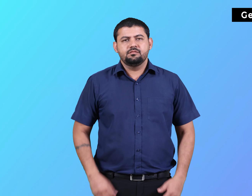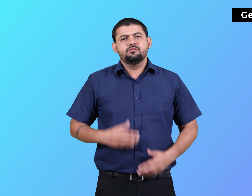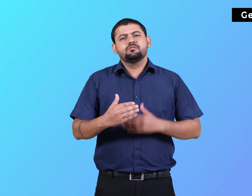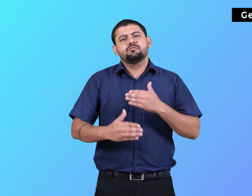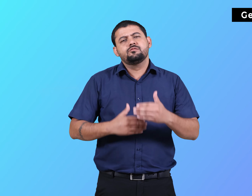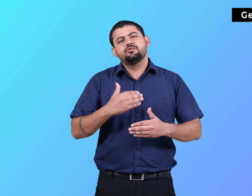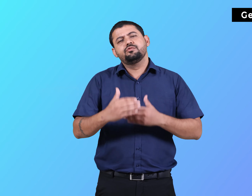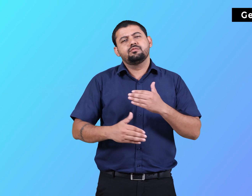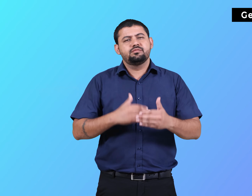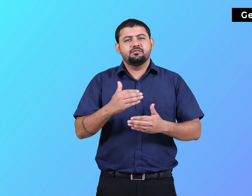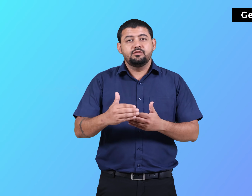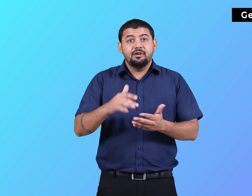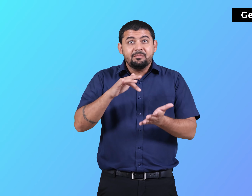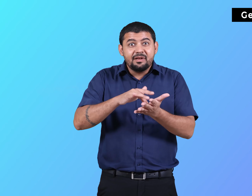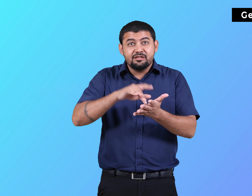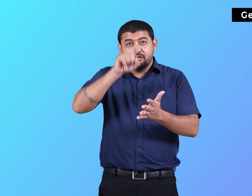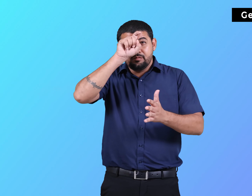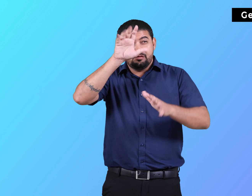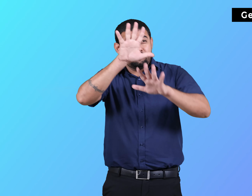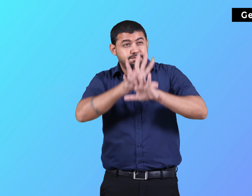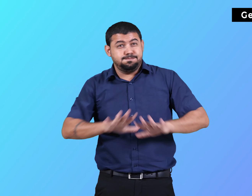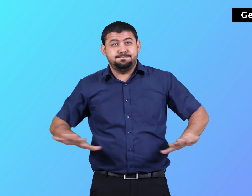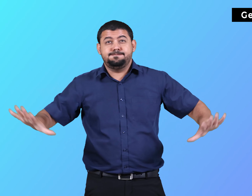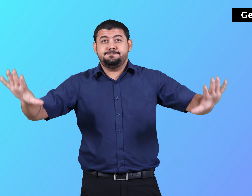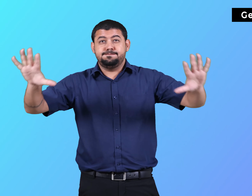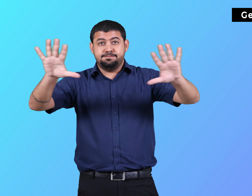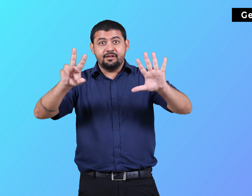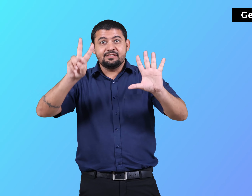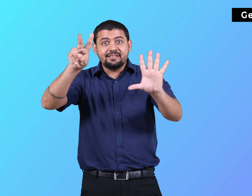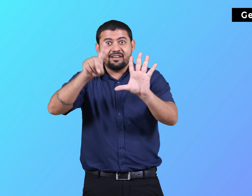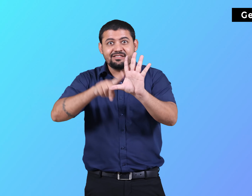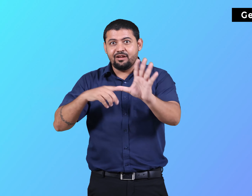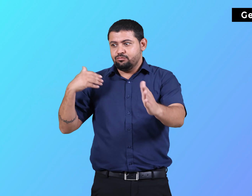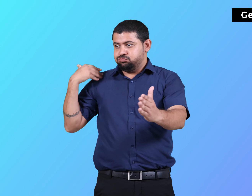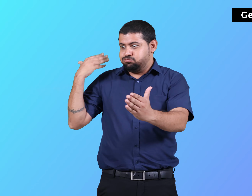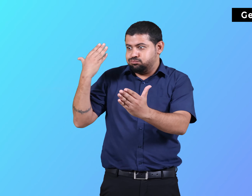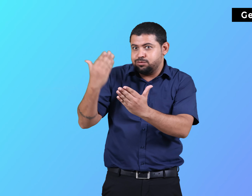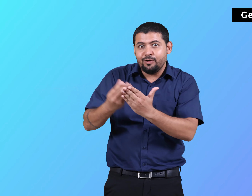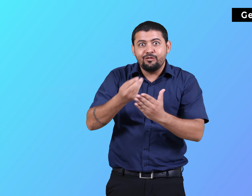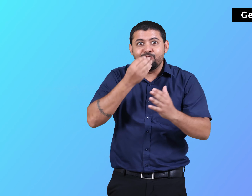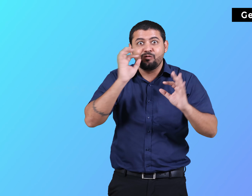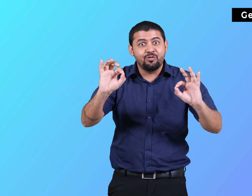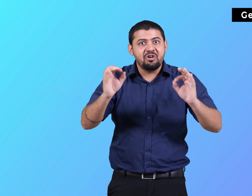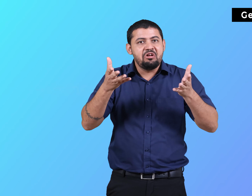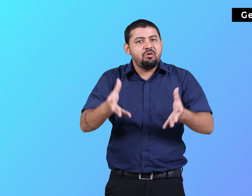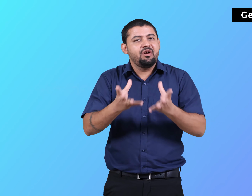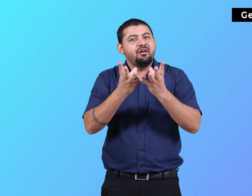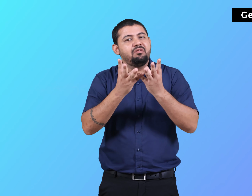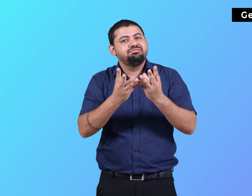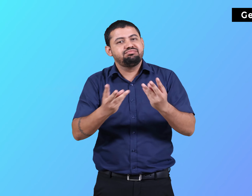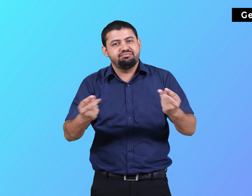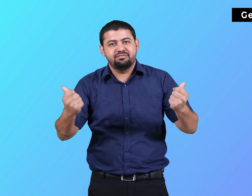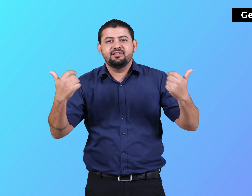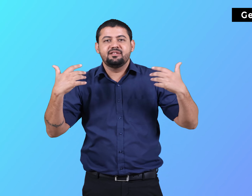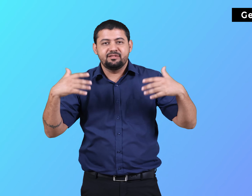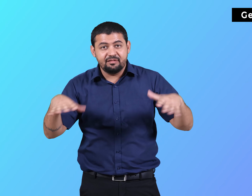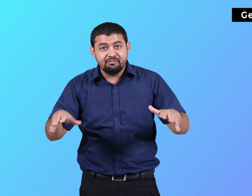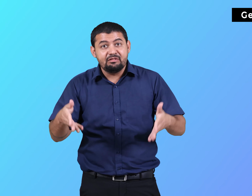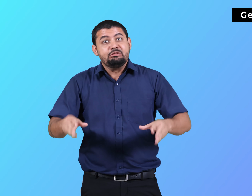The seven years of good crops in the land of Egypt ended.